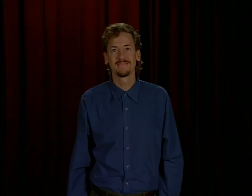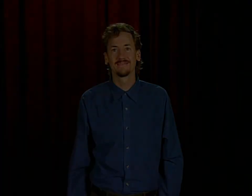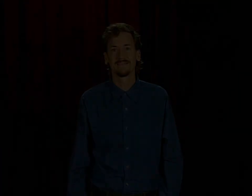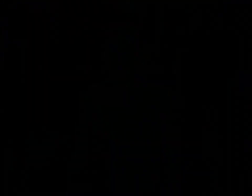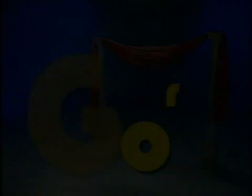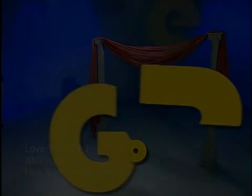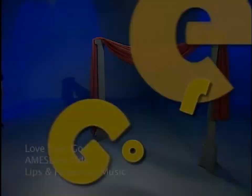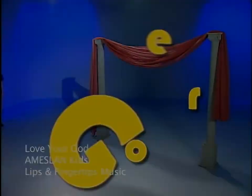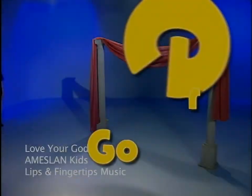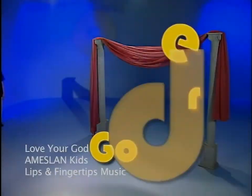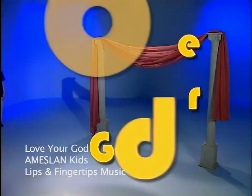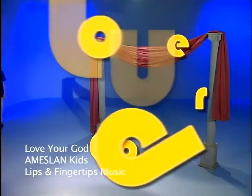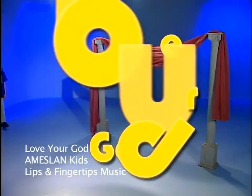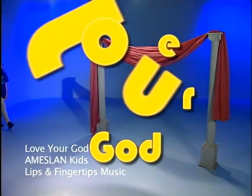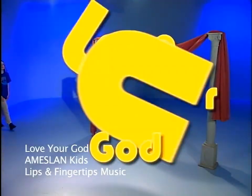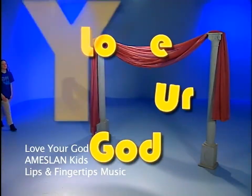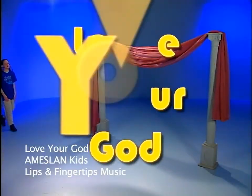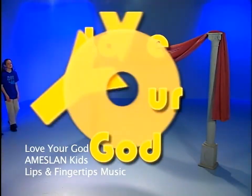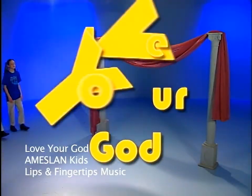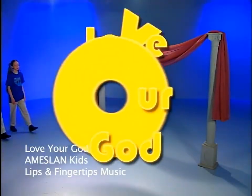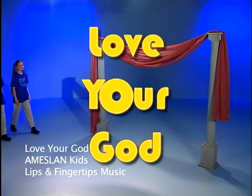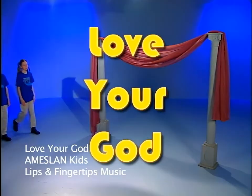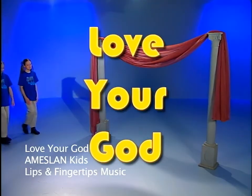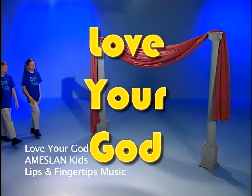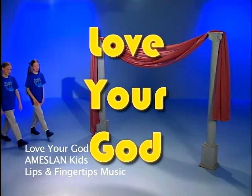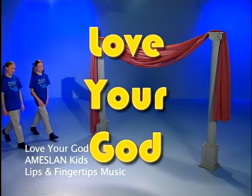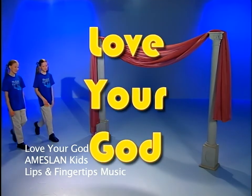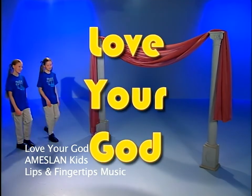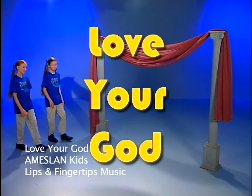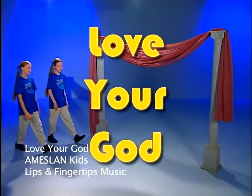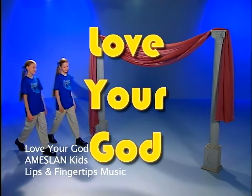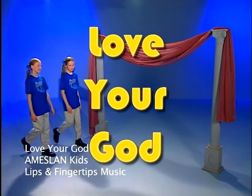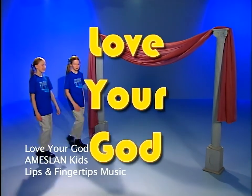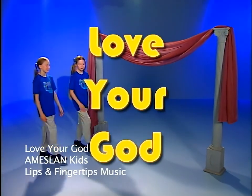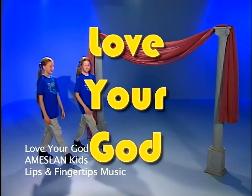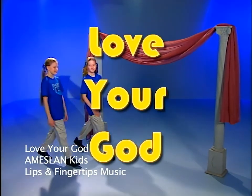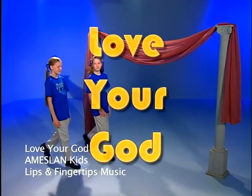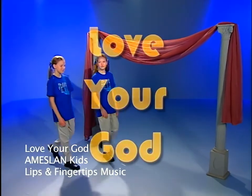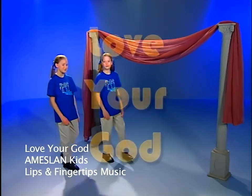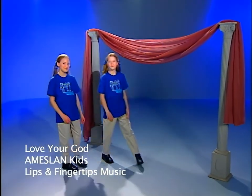SO AS THEY WERE TRAVELING ALONG ABRAM TURNED TO HIS WIFE AND HE SAID, "YOU KNOW, DEAR,